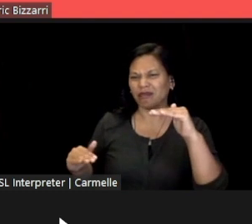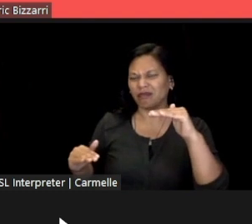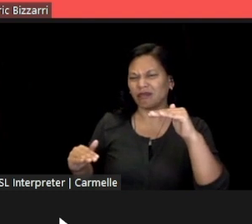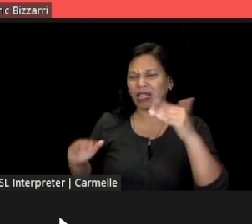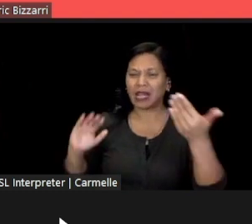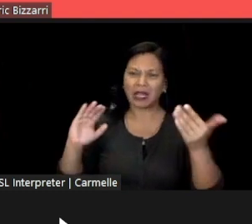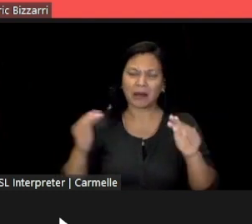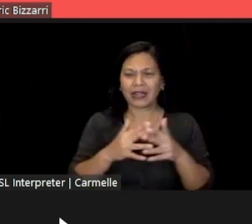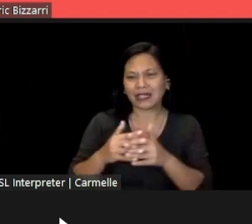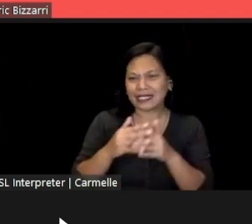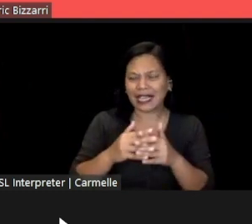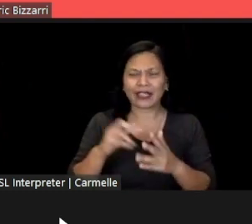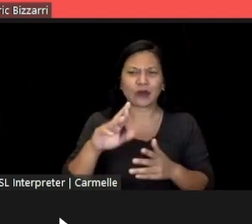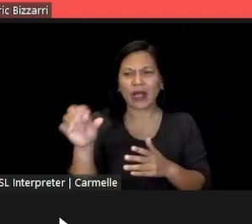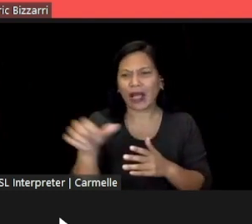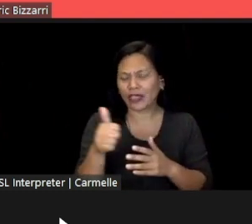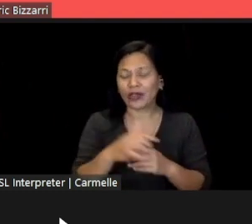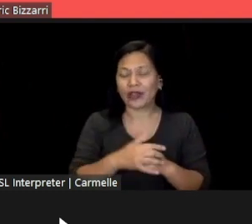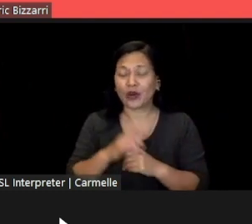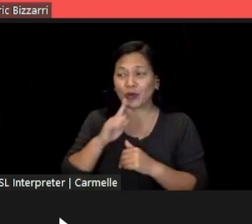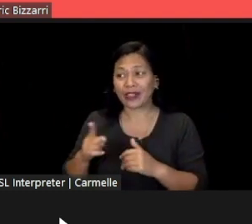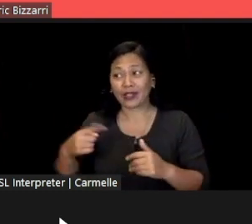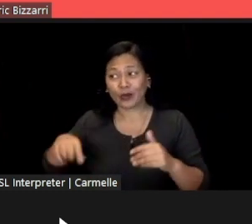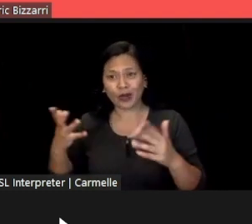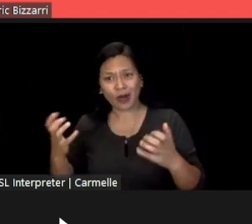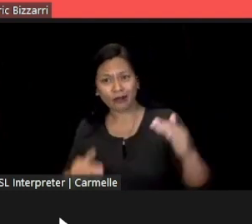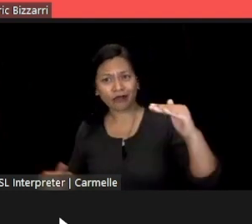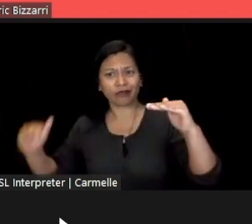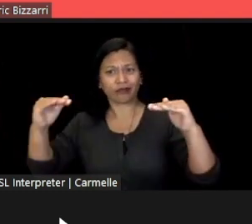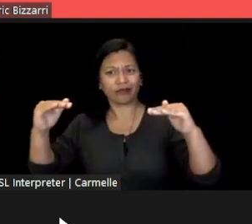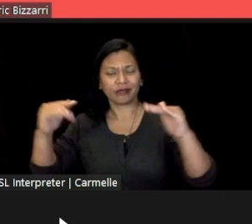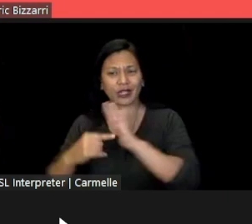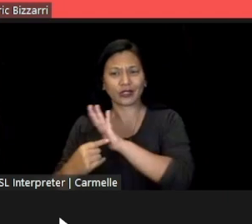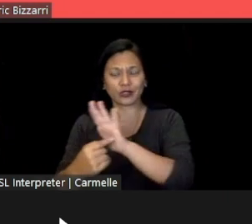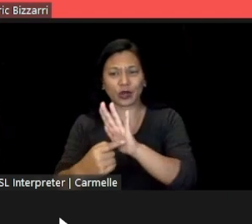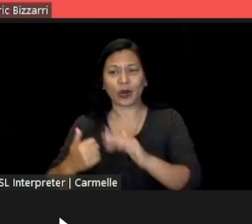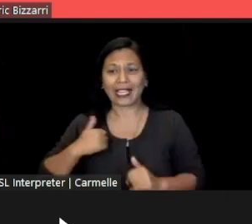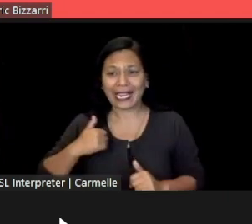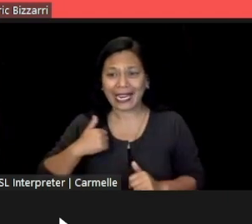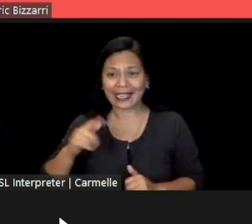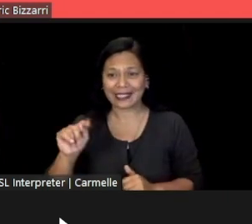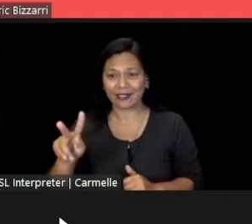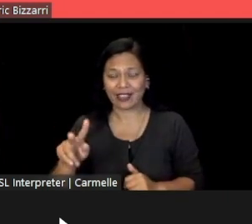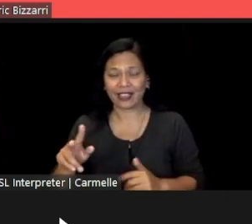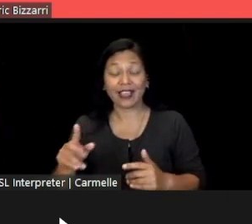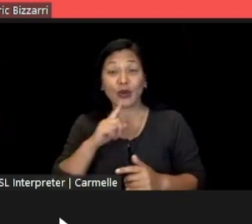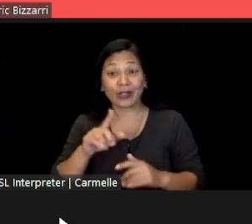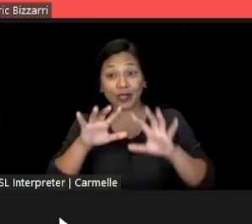trying to make sure that it gets enough investment to compete on the world stage, because that's what Canadians are watching. They're watching content the world over.